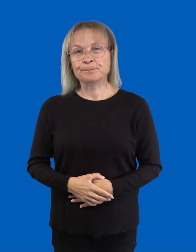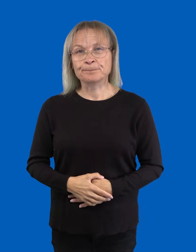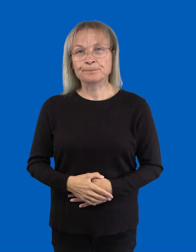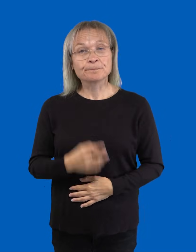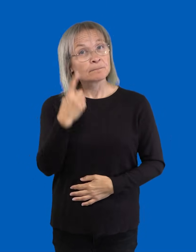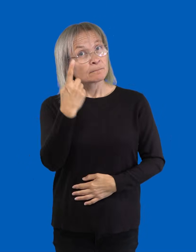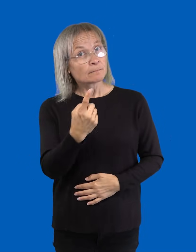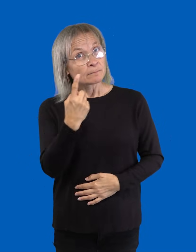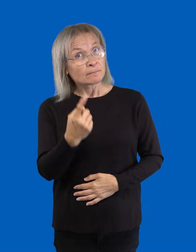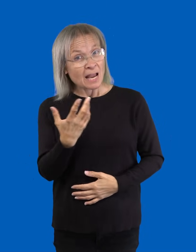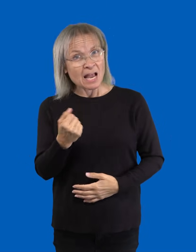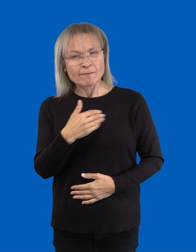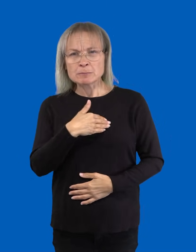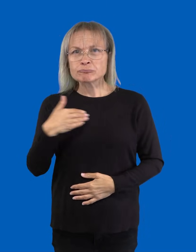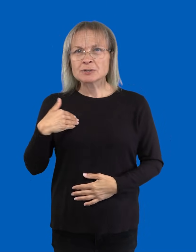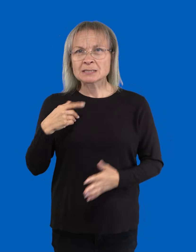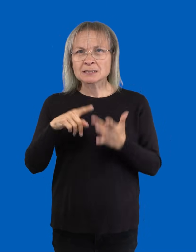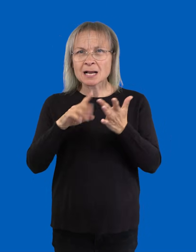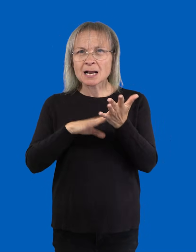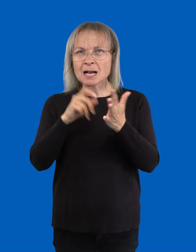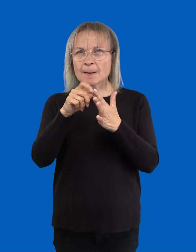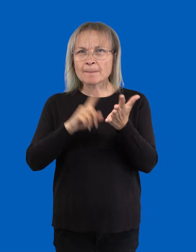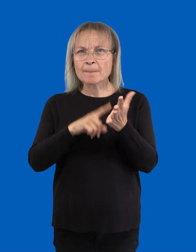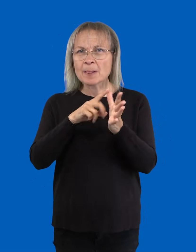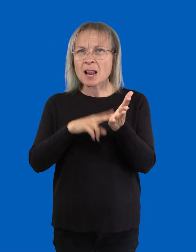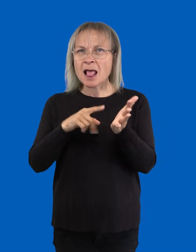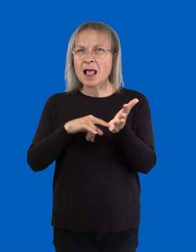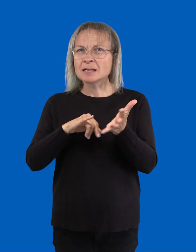have breast implants